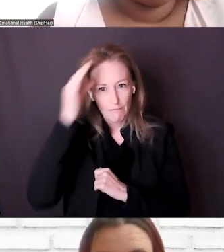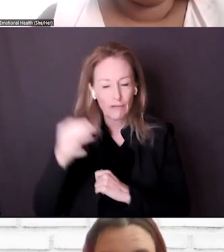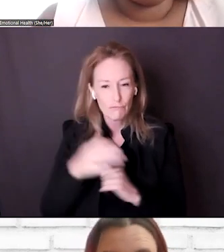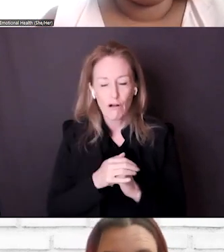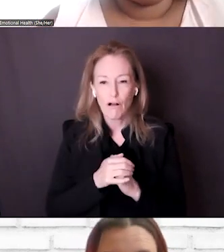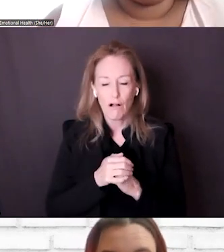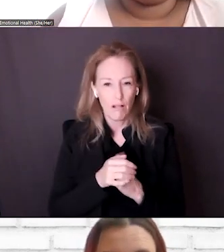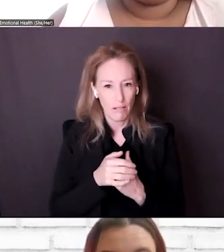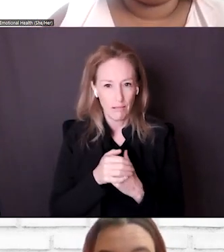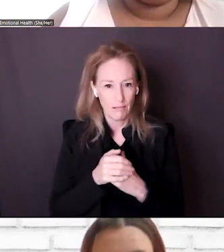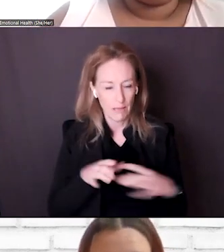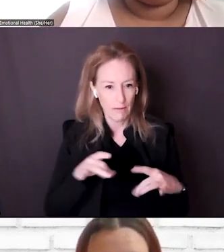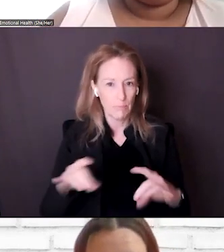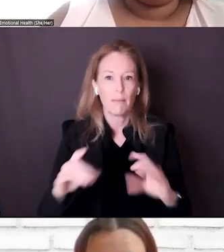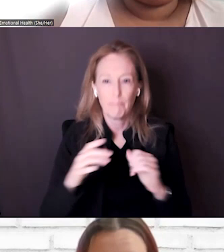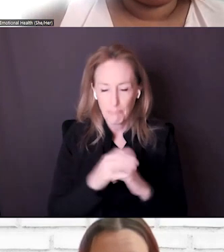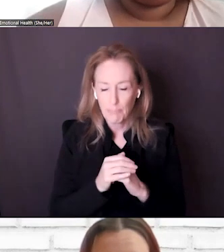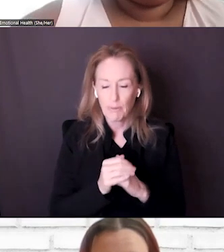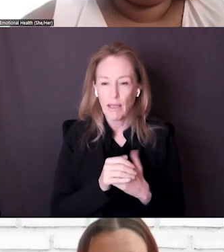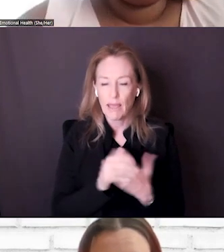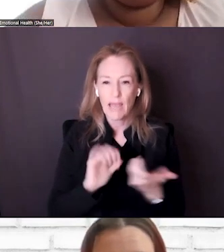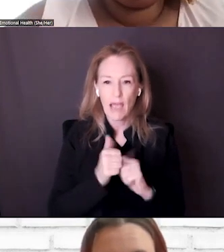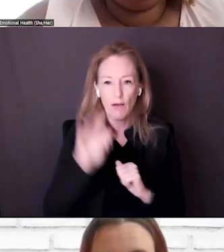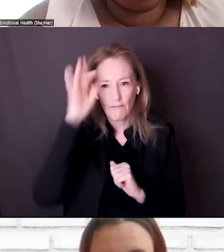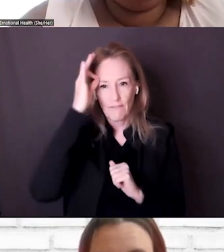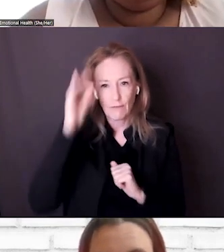GOVERNMENT CAN HOLD THESE SOCIAL MEDIA PLATFORMS ACCOUNTABLE AND